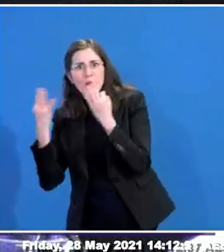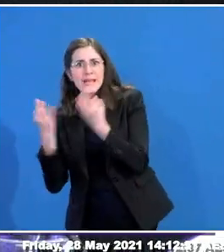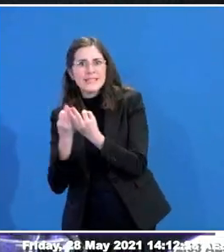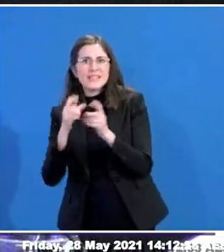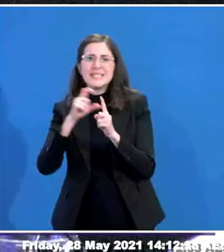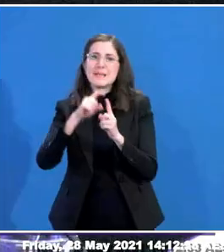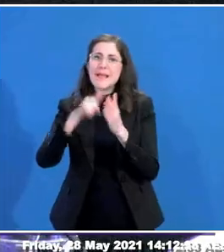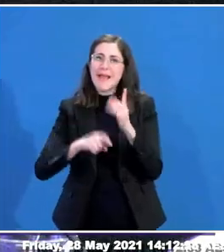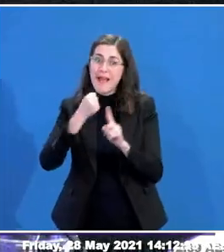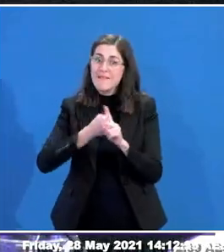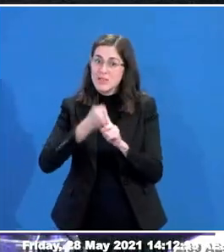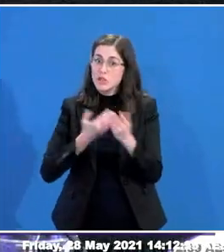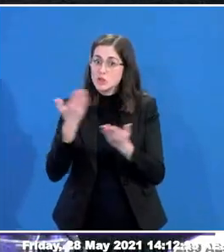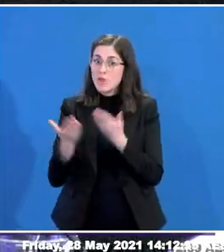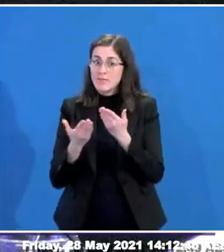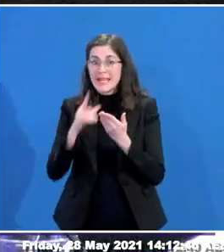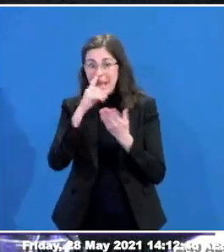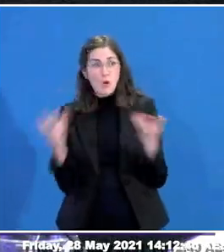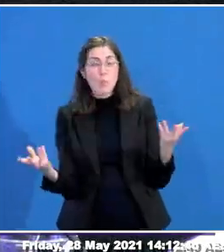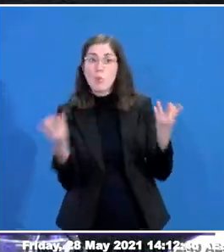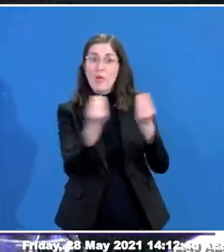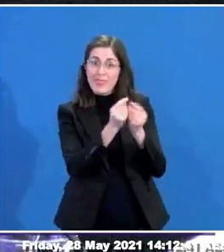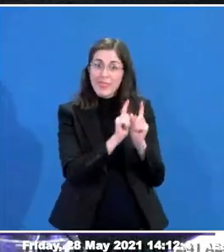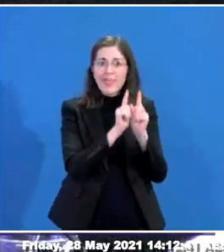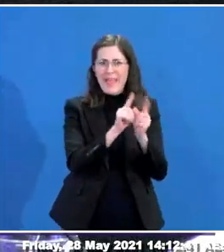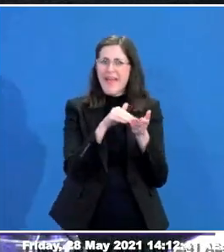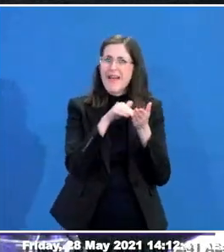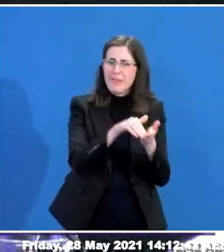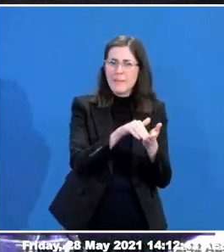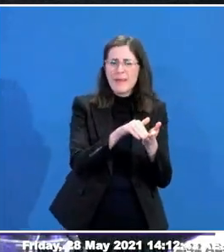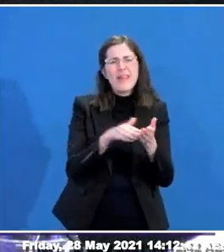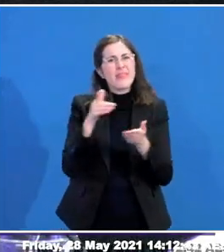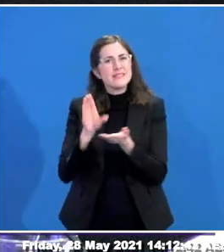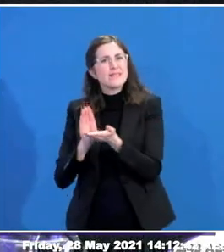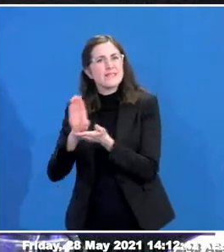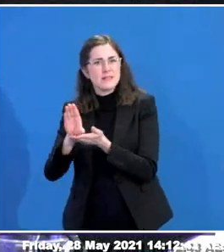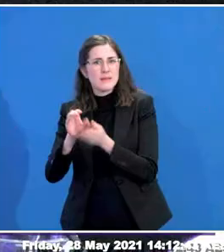also support people with disability, funded through Commonwealth and State programs, not funded by the NDIA.